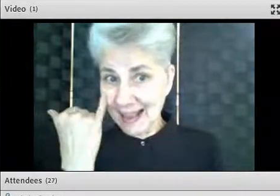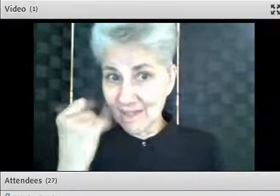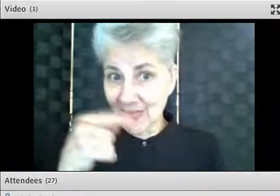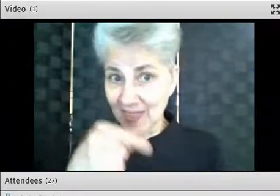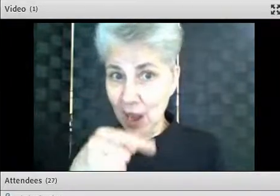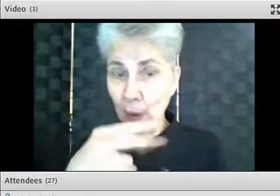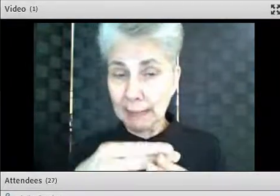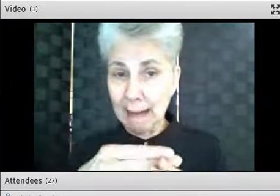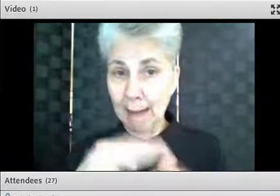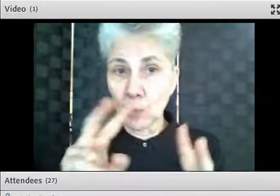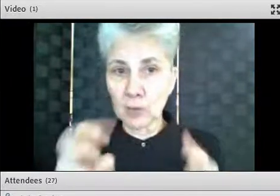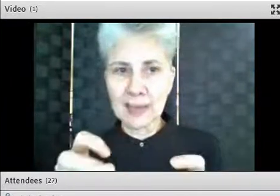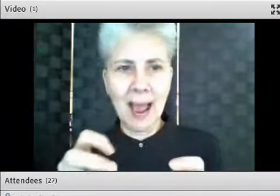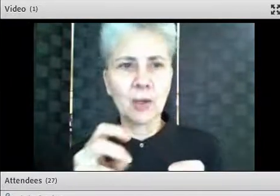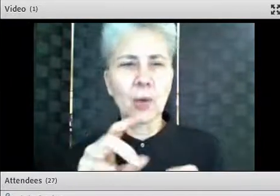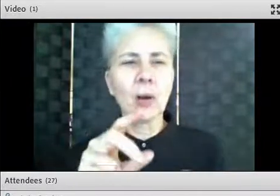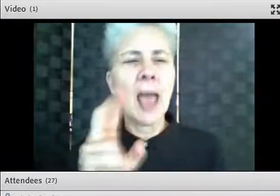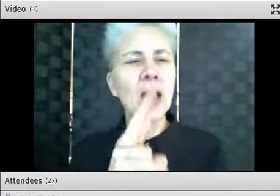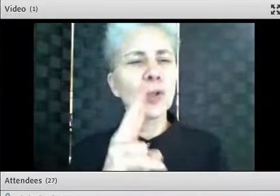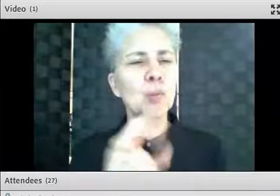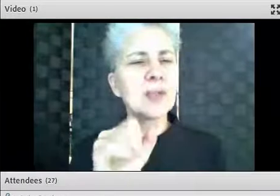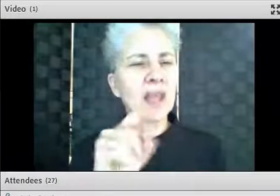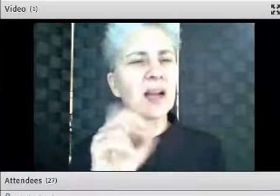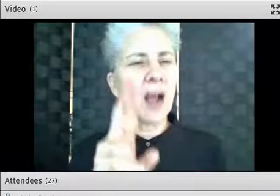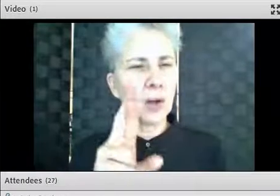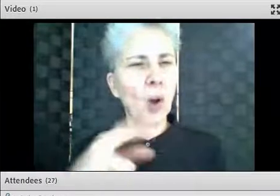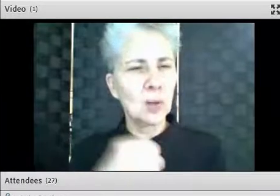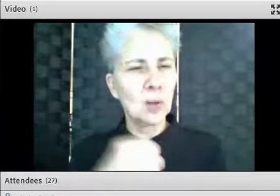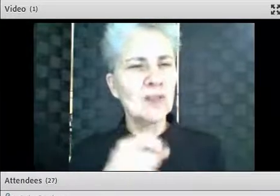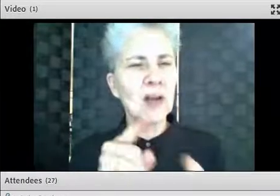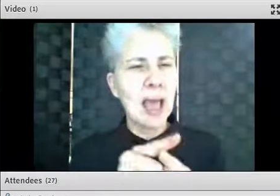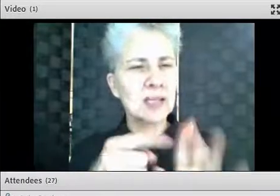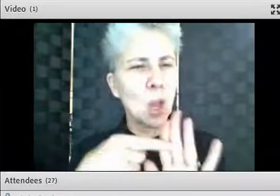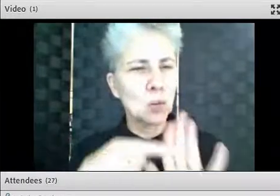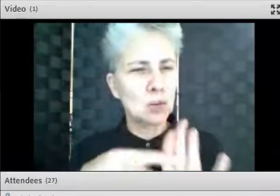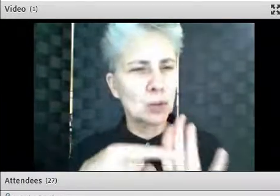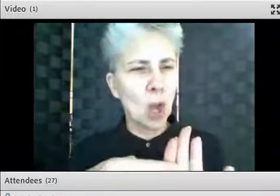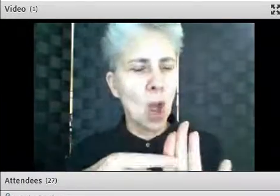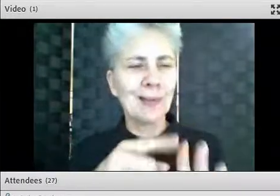and then just Cutter abbreviations as they appear, okay, so if we have, you know, D'Ambrosio,